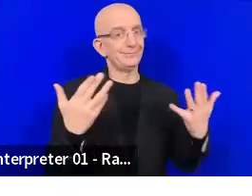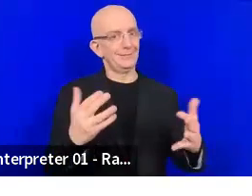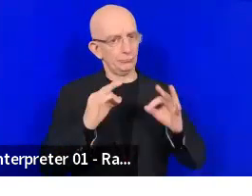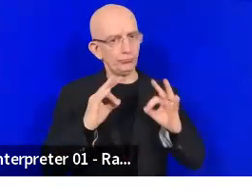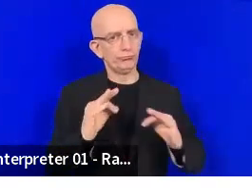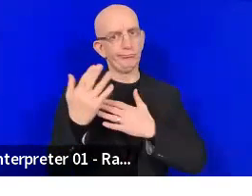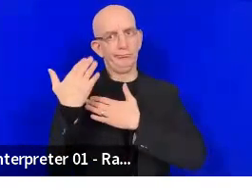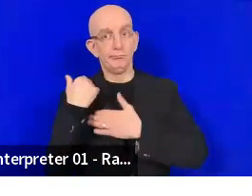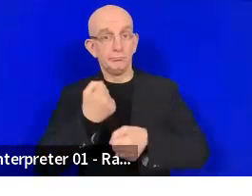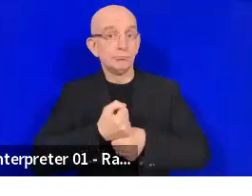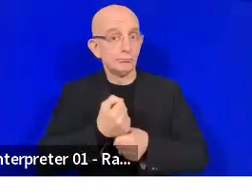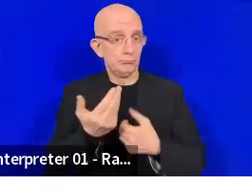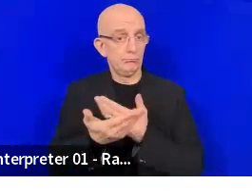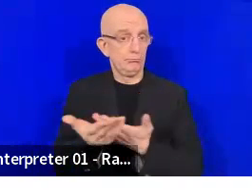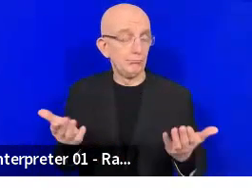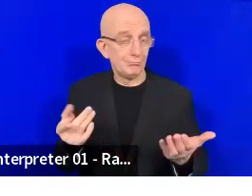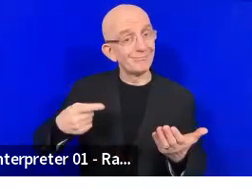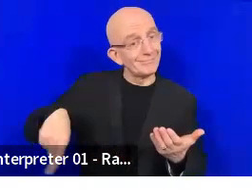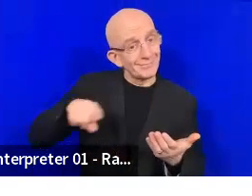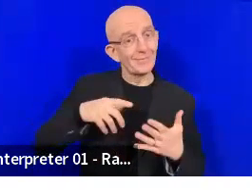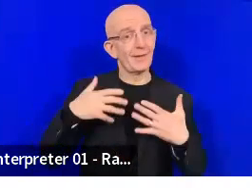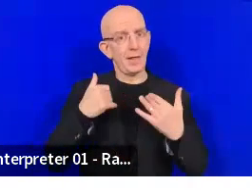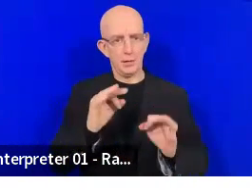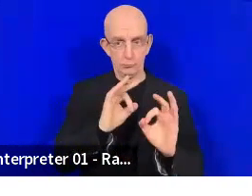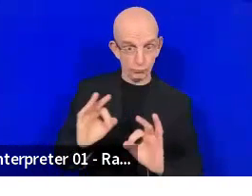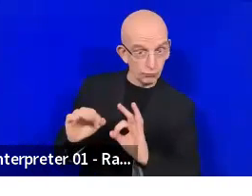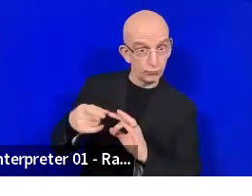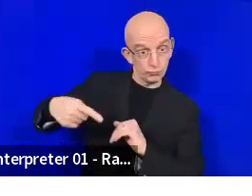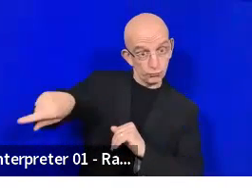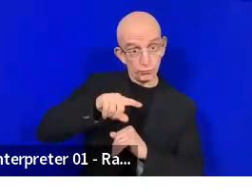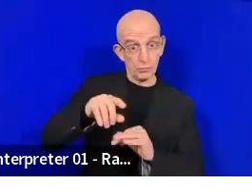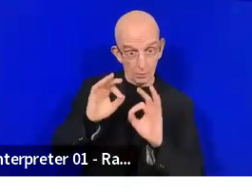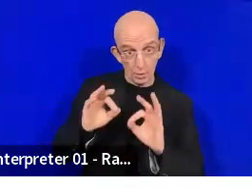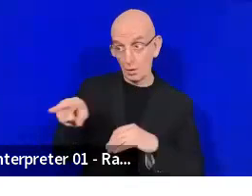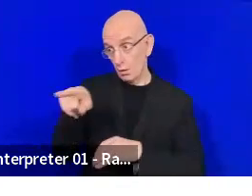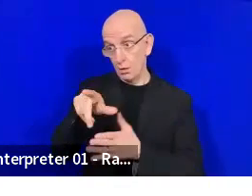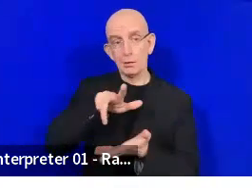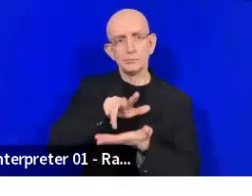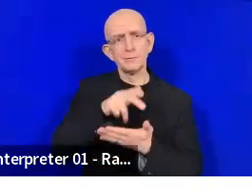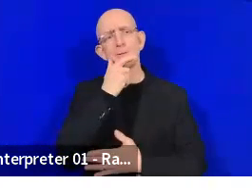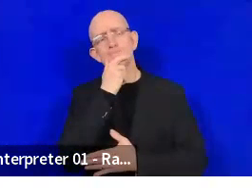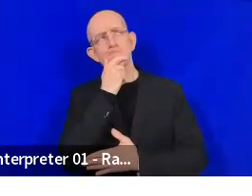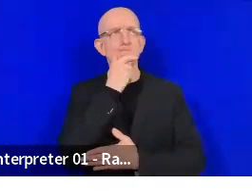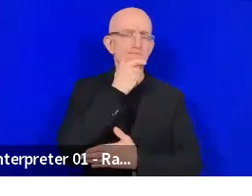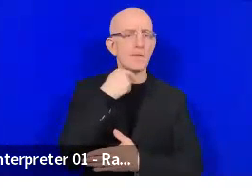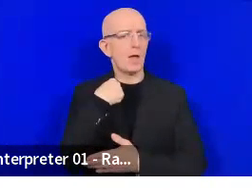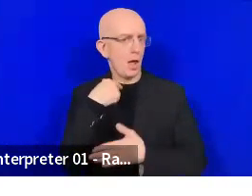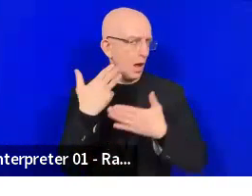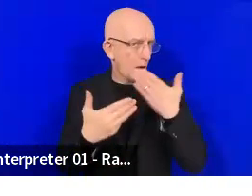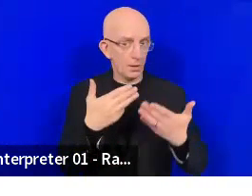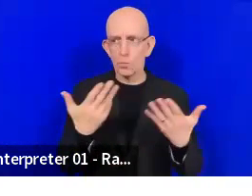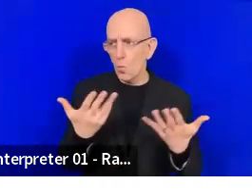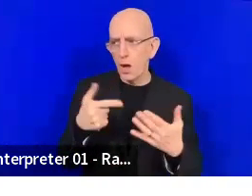of the people that are making decisions on what needs to be done in health care and so